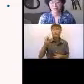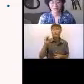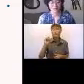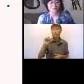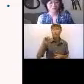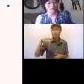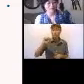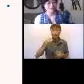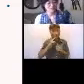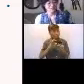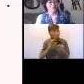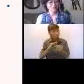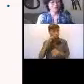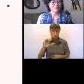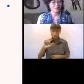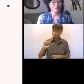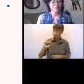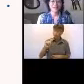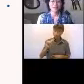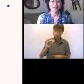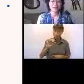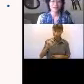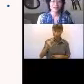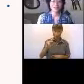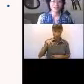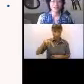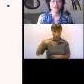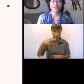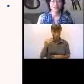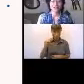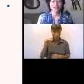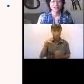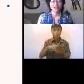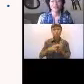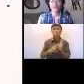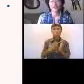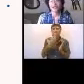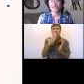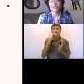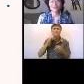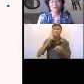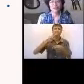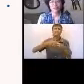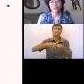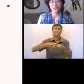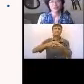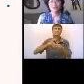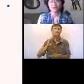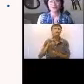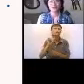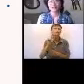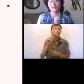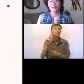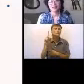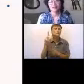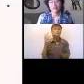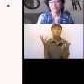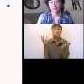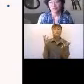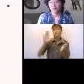just be a branding representation of an idea of what diversity means when all the leadership